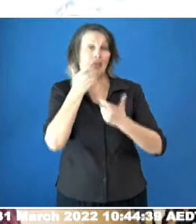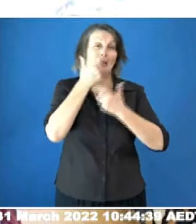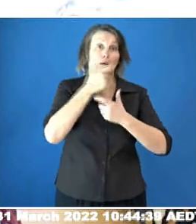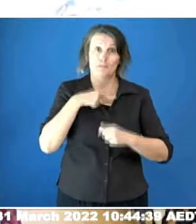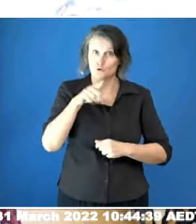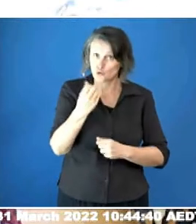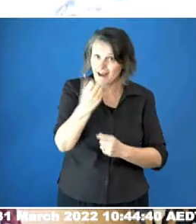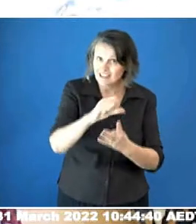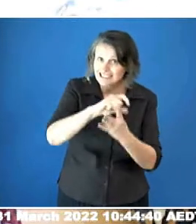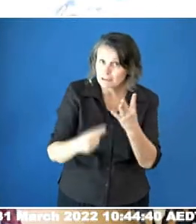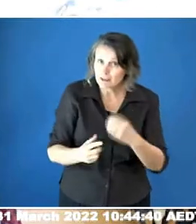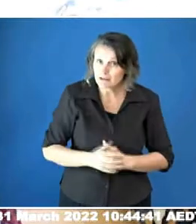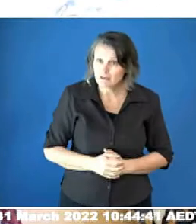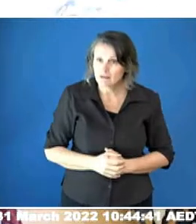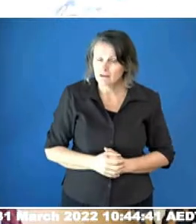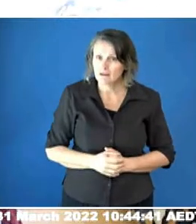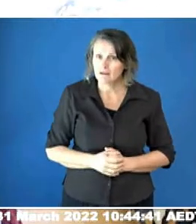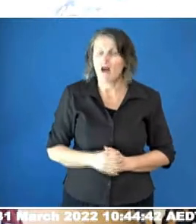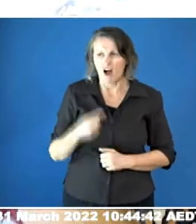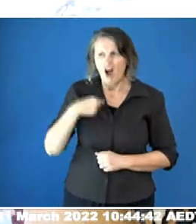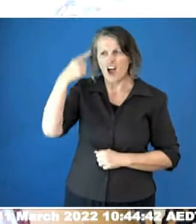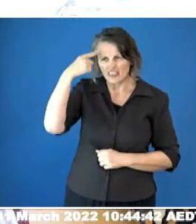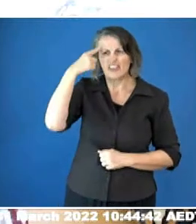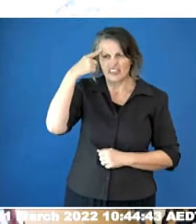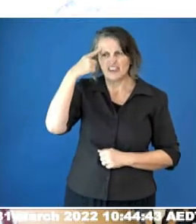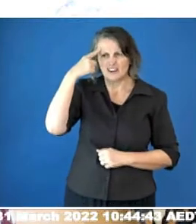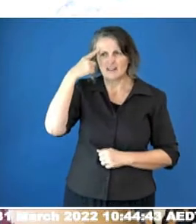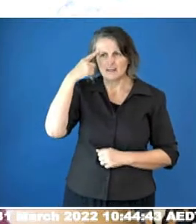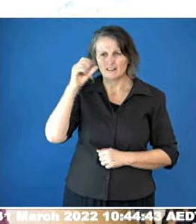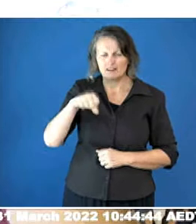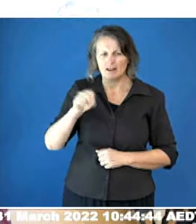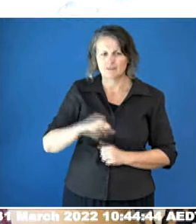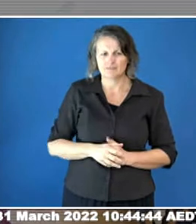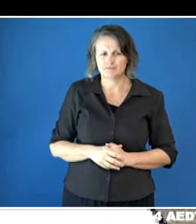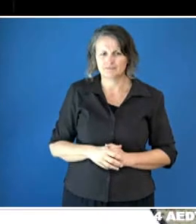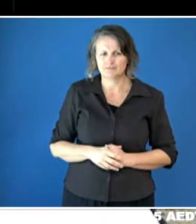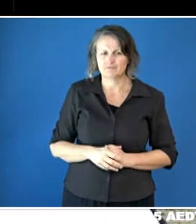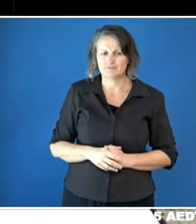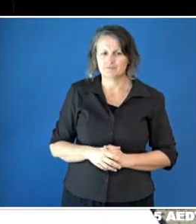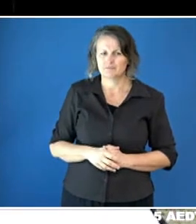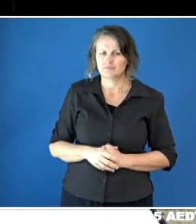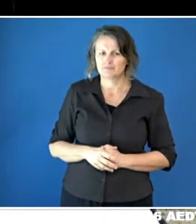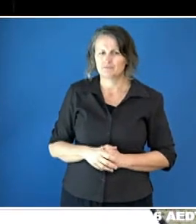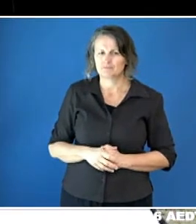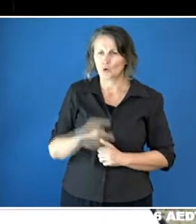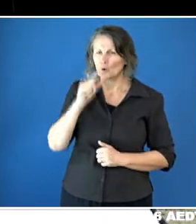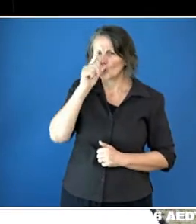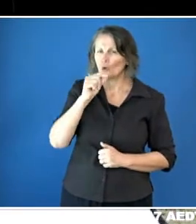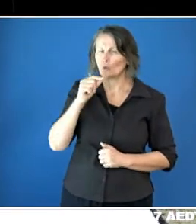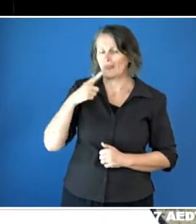I think that could be the reason when they see I'm a woman, but